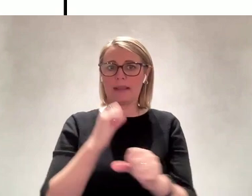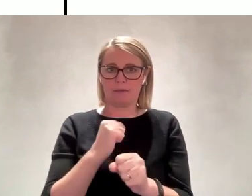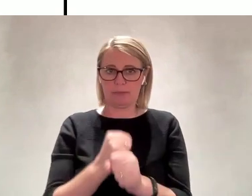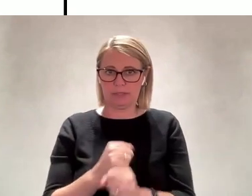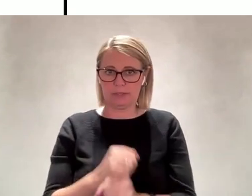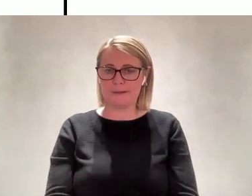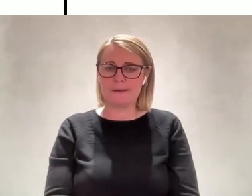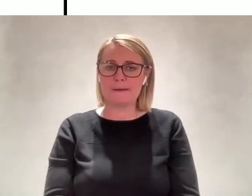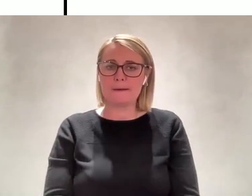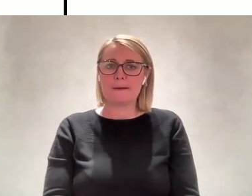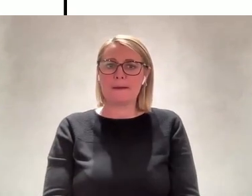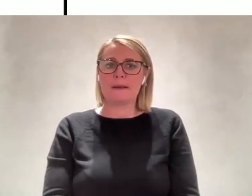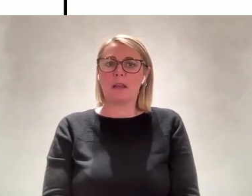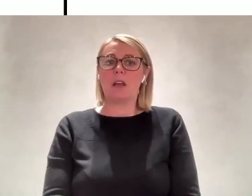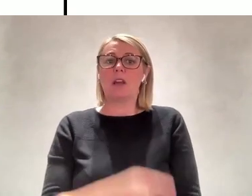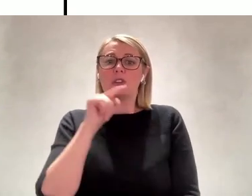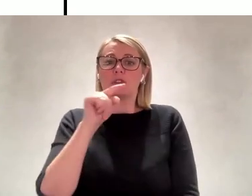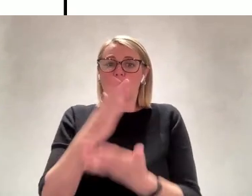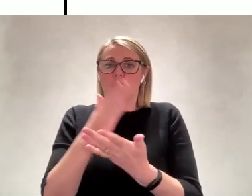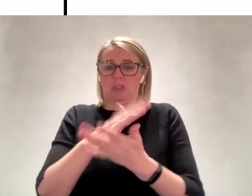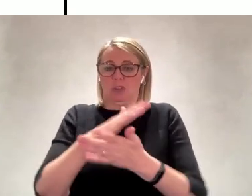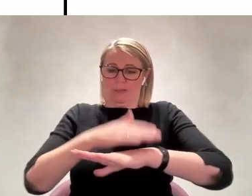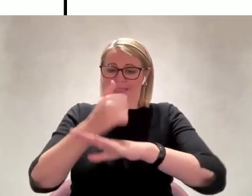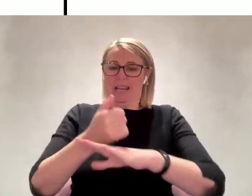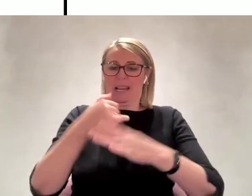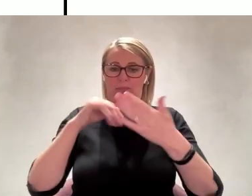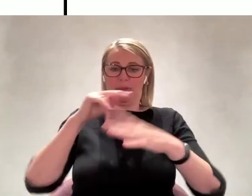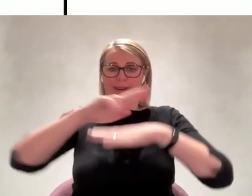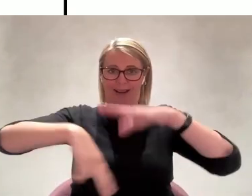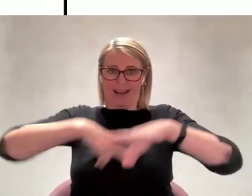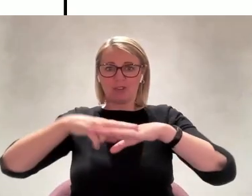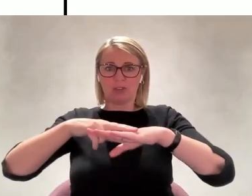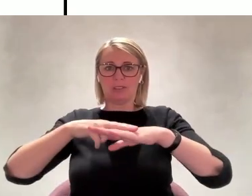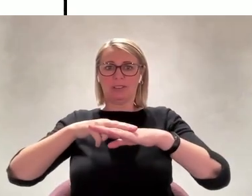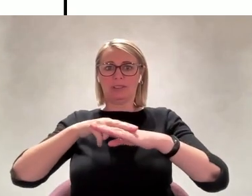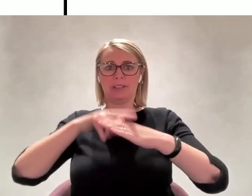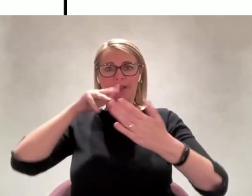This was designed to establish a nationally consistent approach